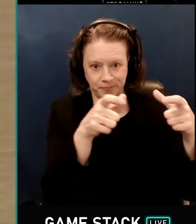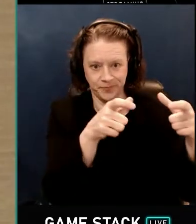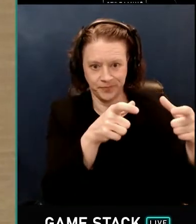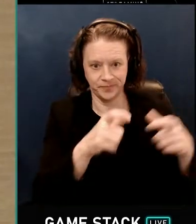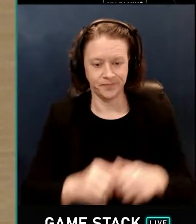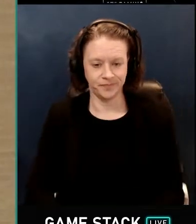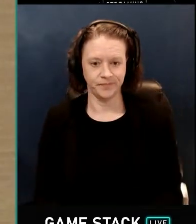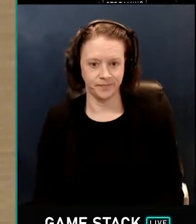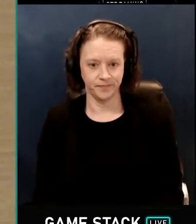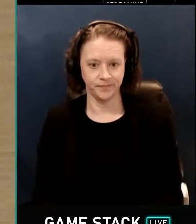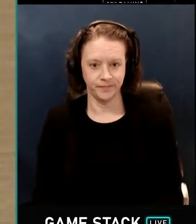OK, so,